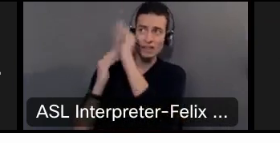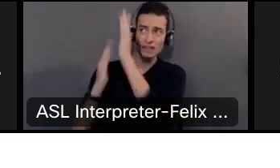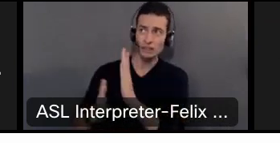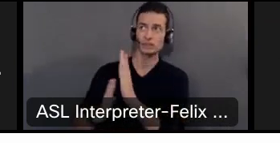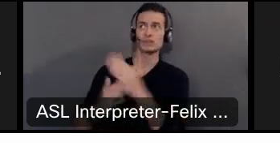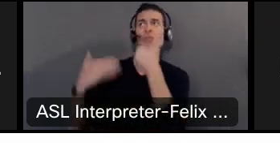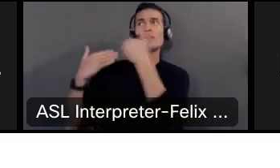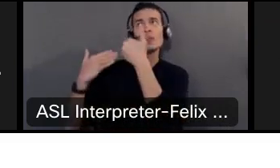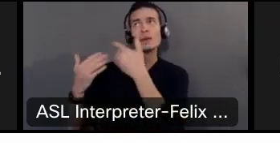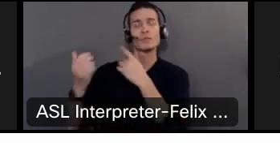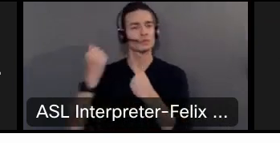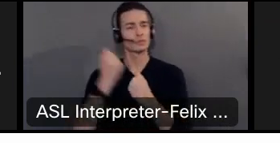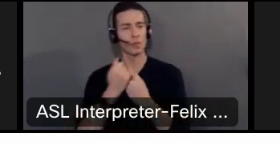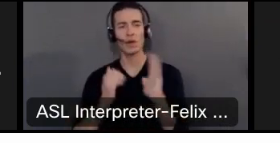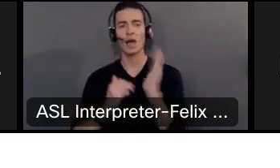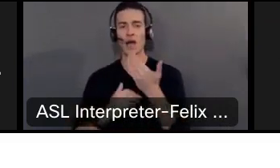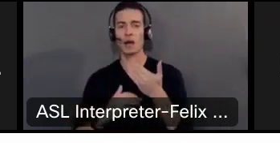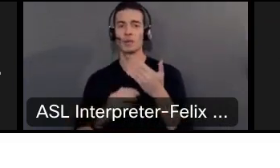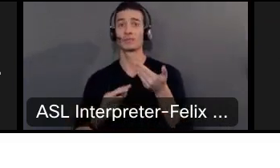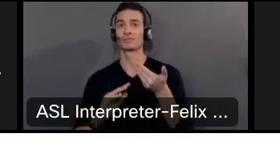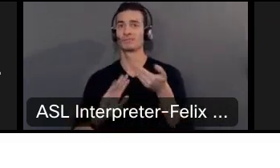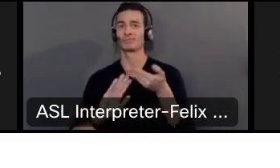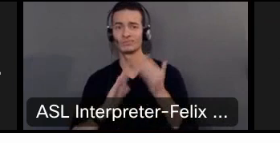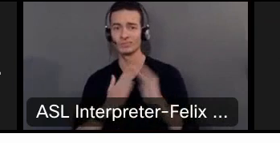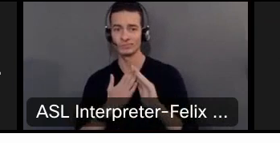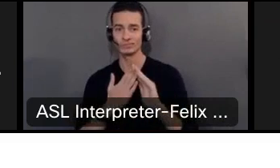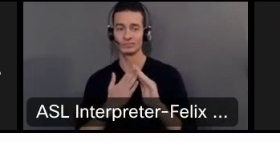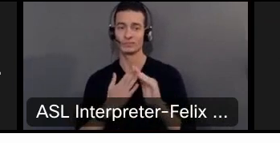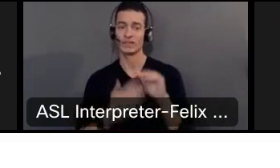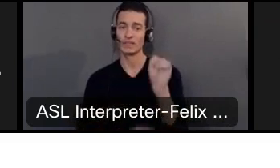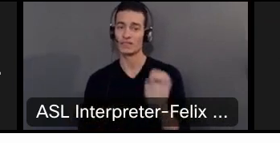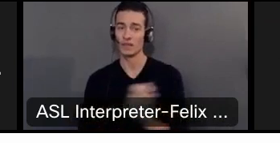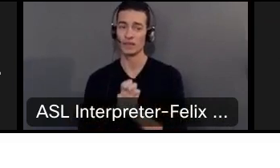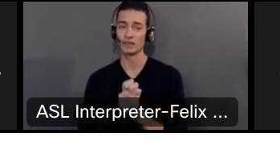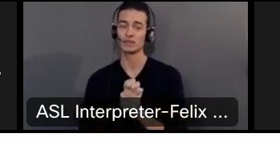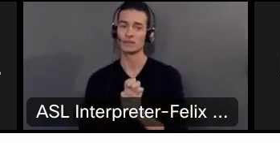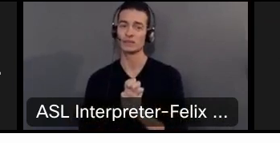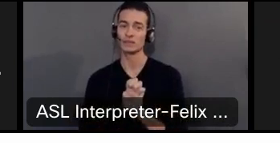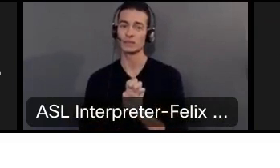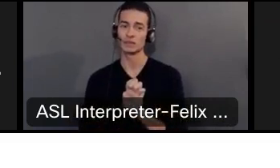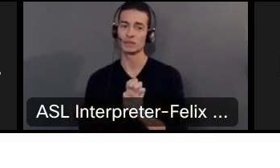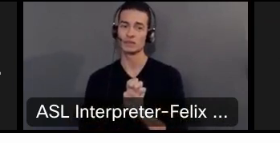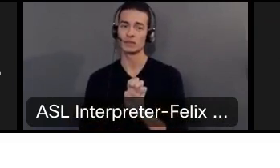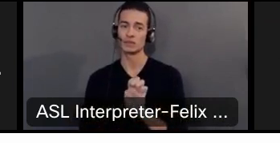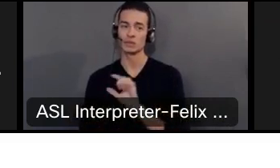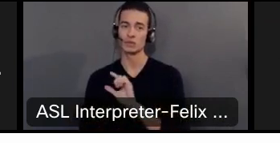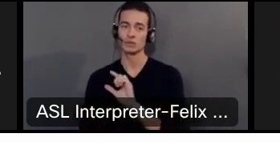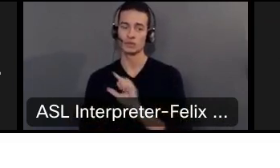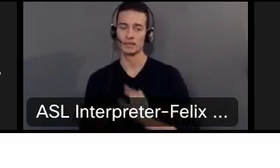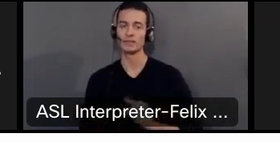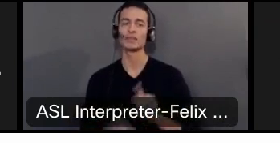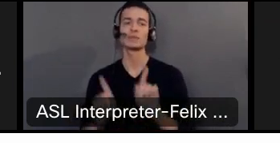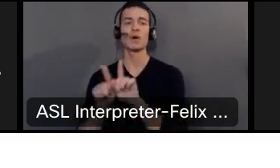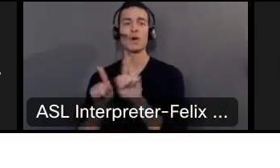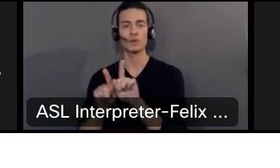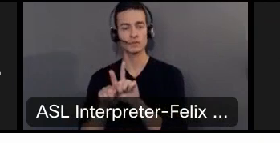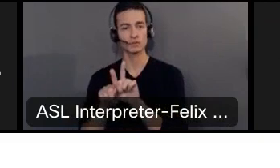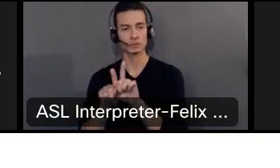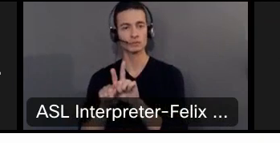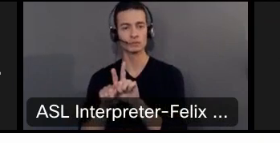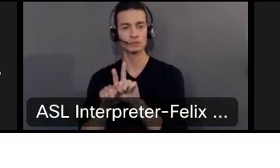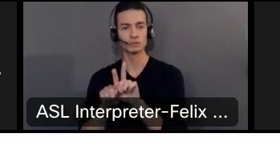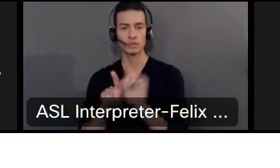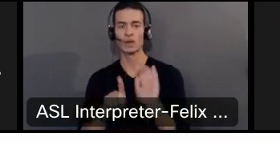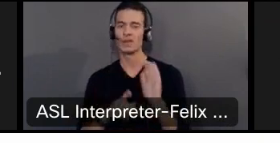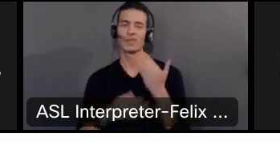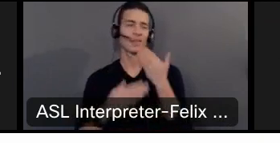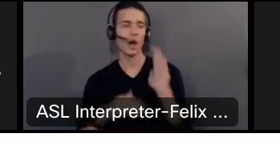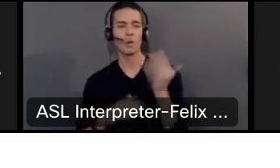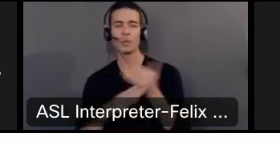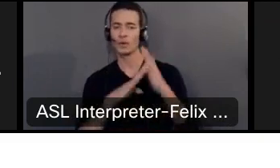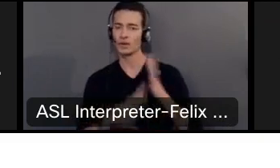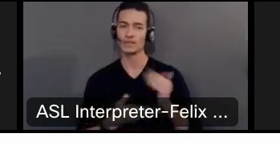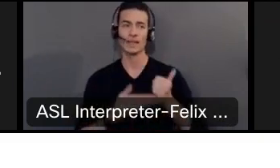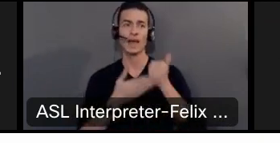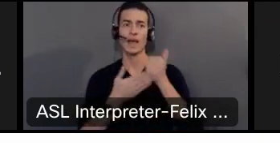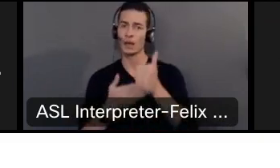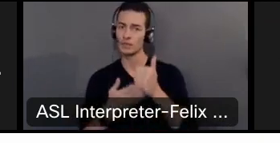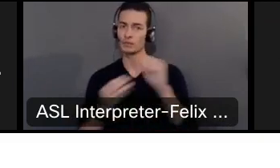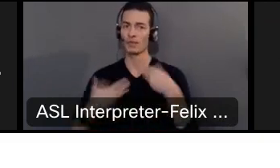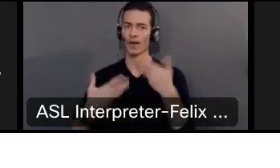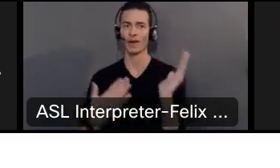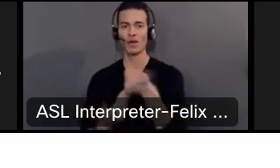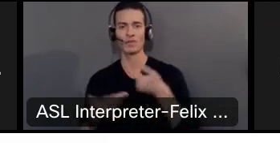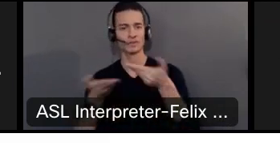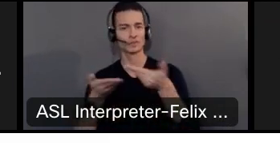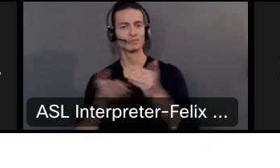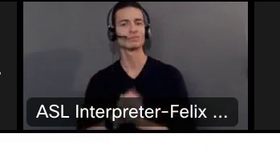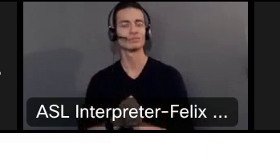The health care needs of our neighborhoods in South East as well as our strategic partners who help to amplify the impact of the work that we do. And we have a host of members that are.